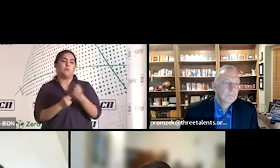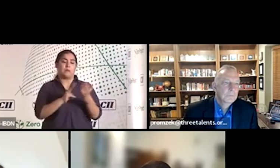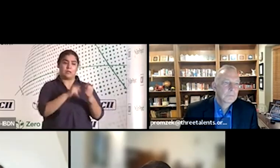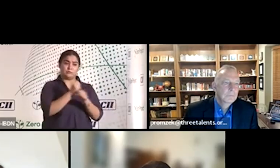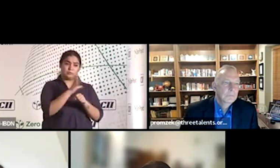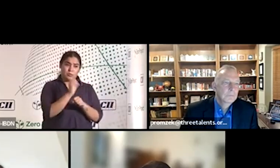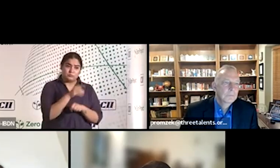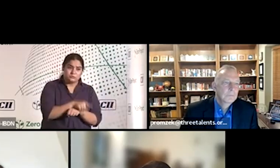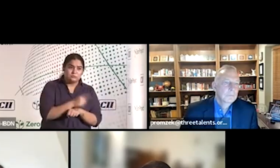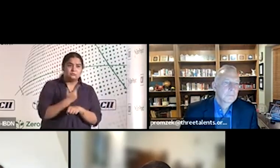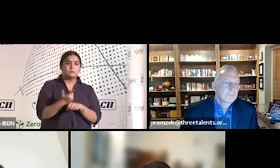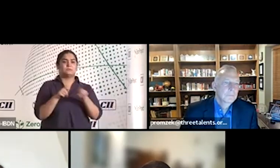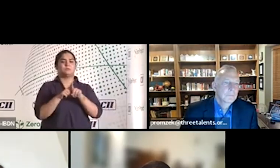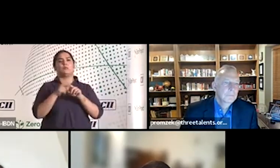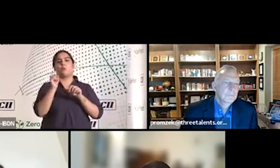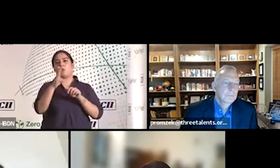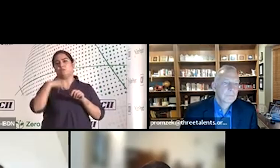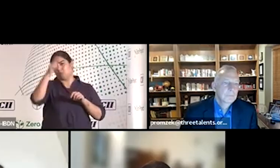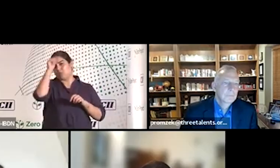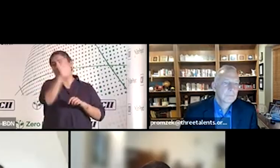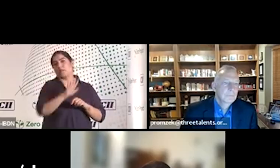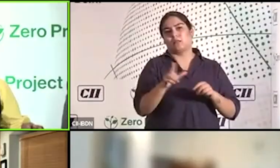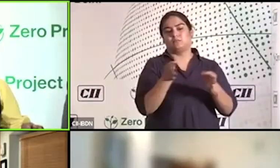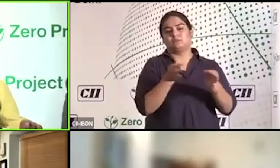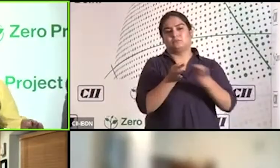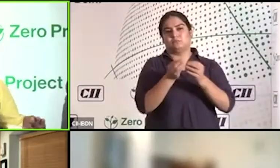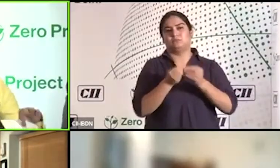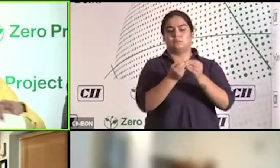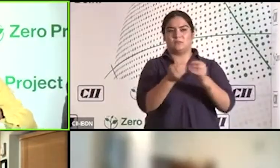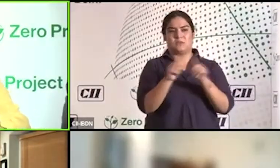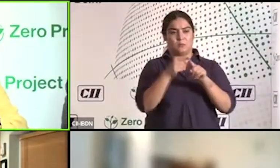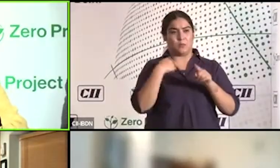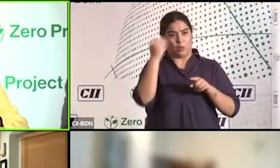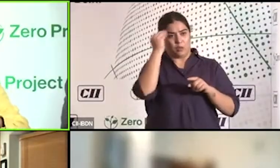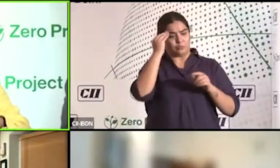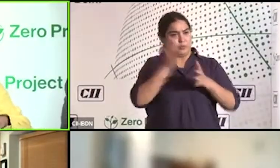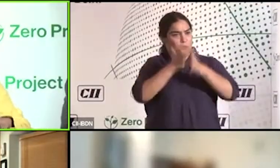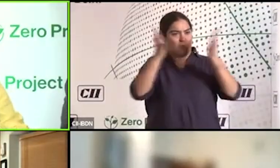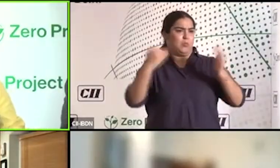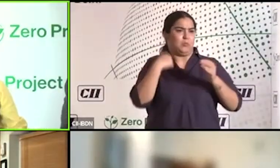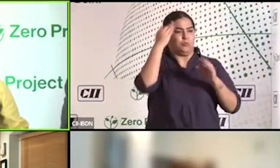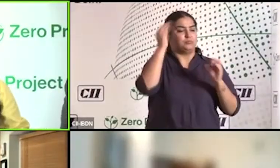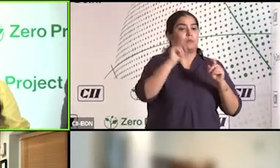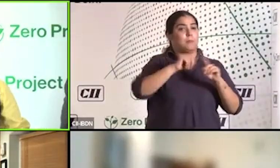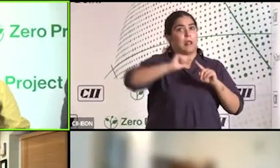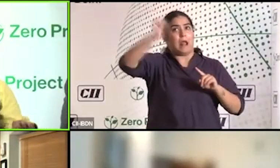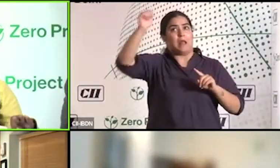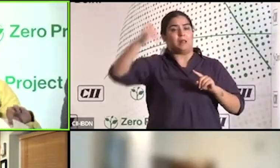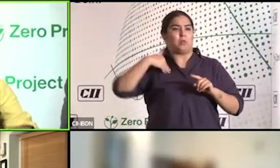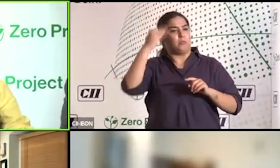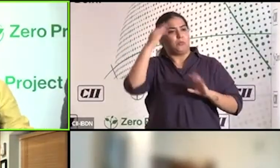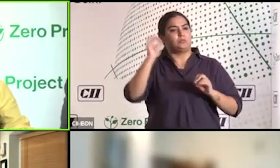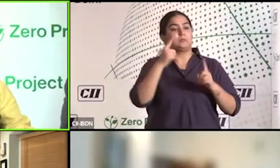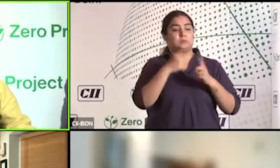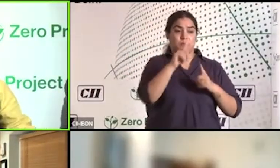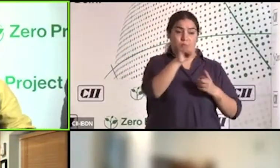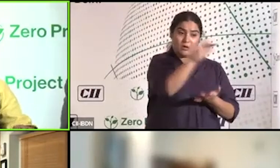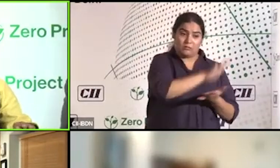I'll talk in Indian context. I not much knowledge about the rest of the countries so I respect this discussion to set up a tune as well